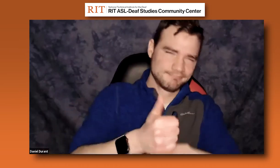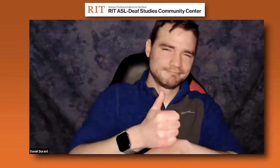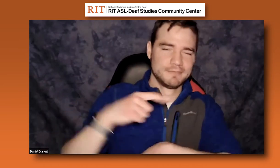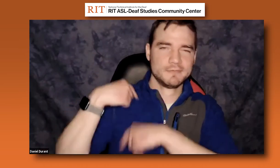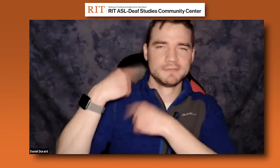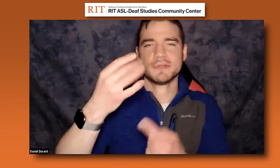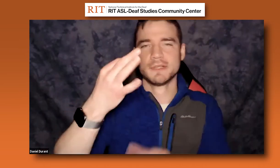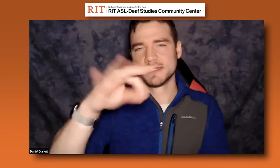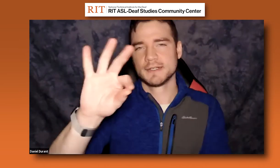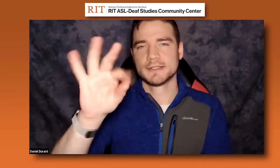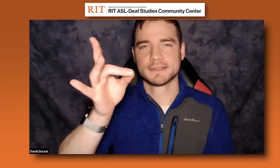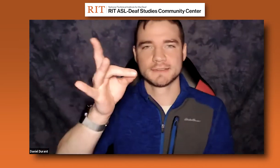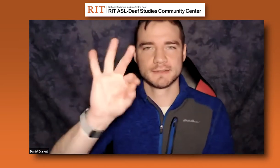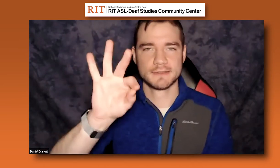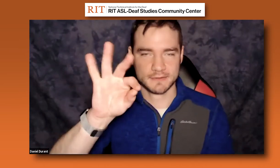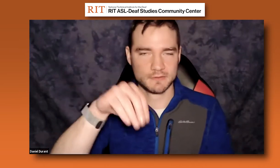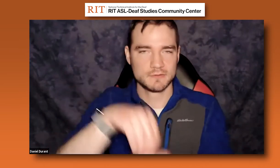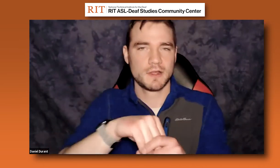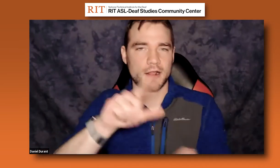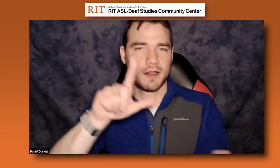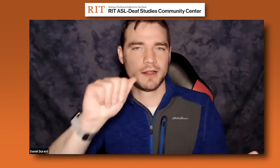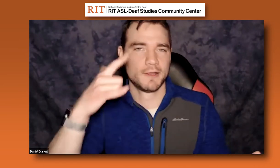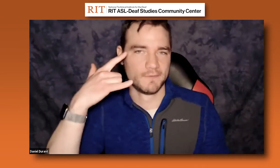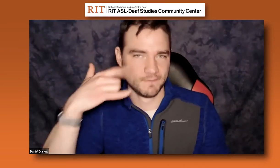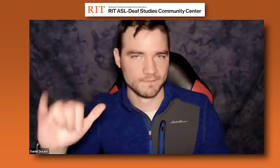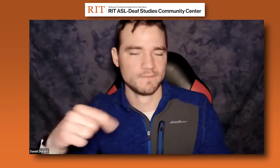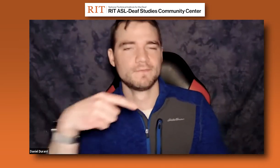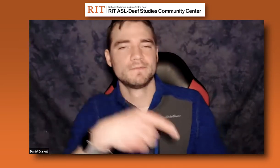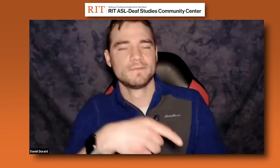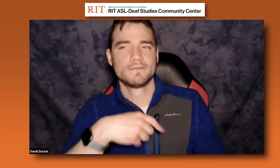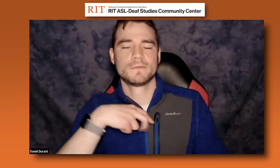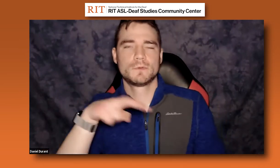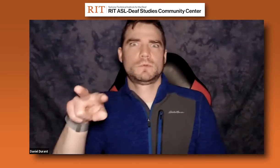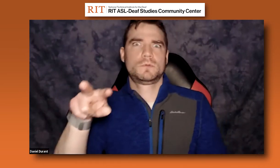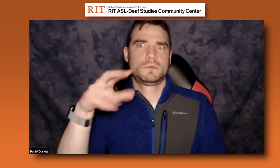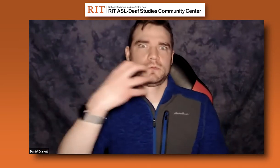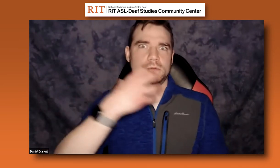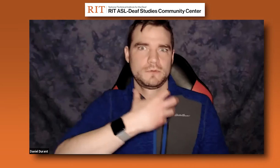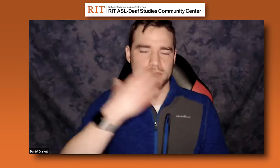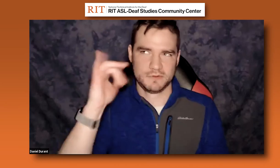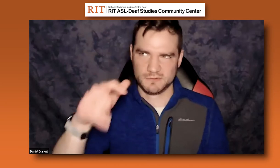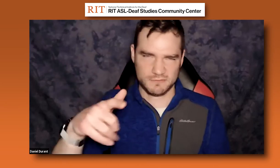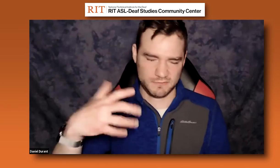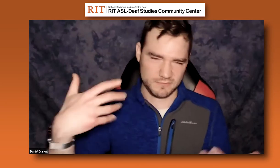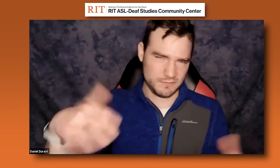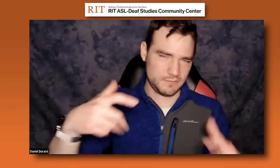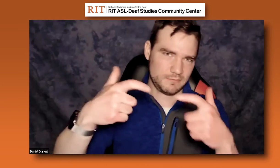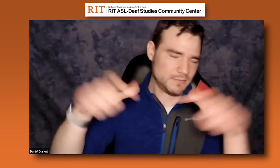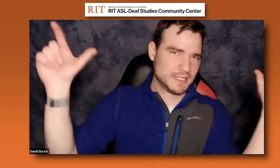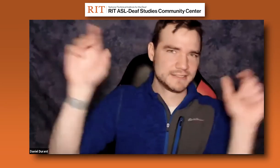that we have, and it was established in '89, 1989 in Los Angeles, California, and I thought, "Whoa!